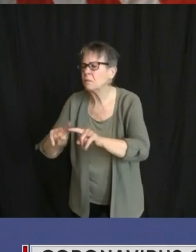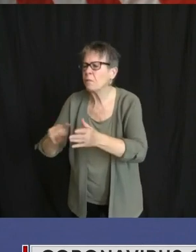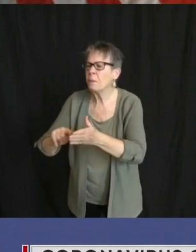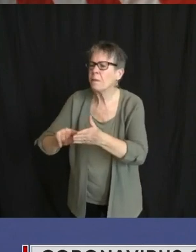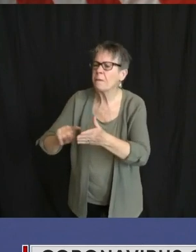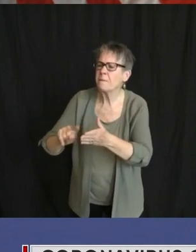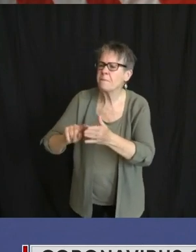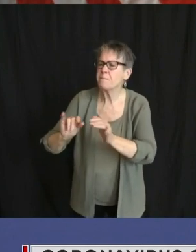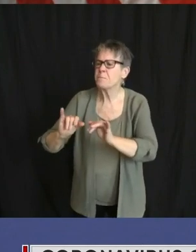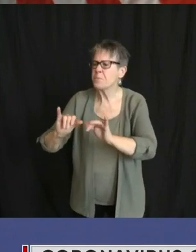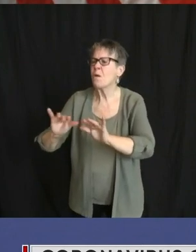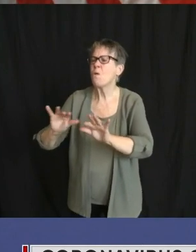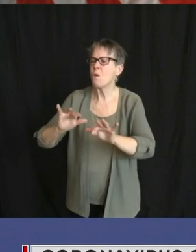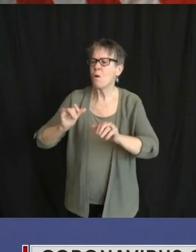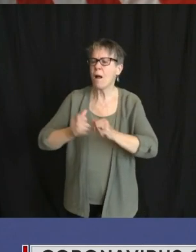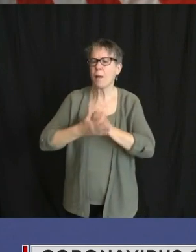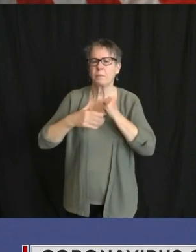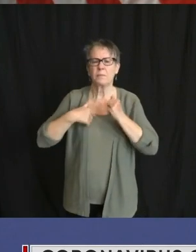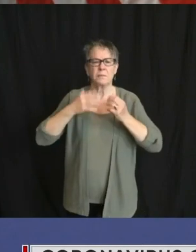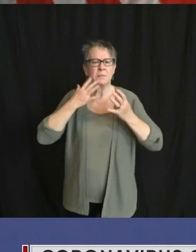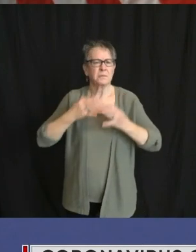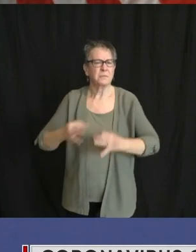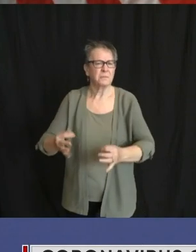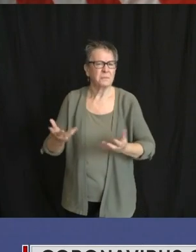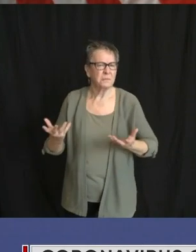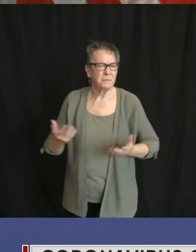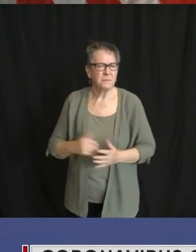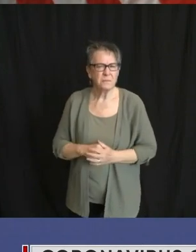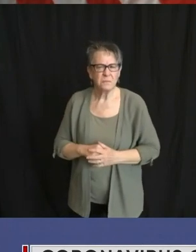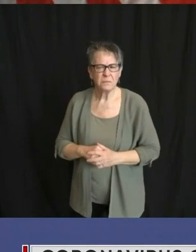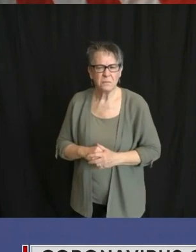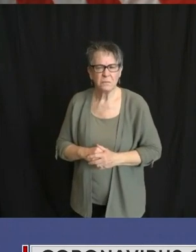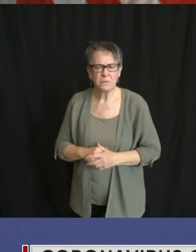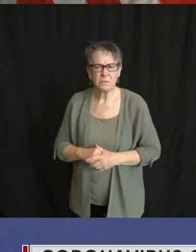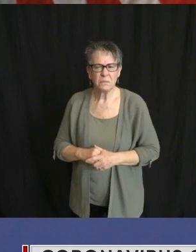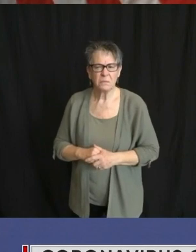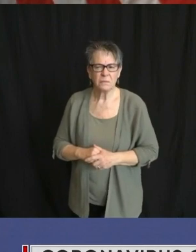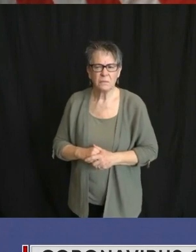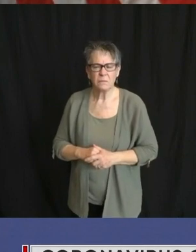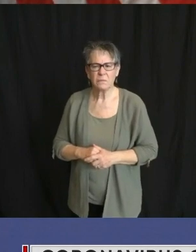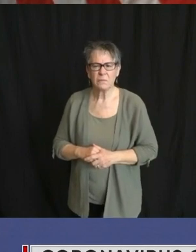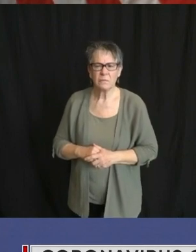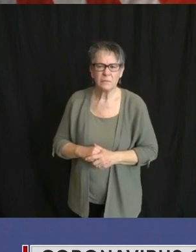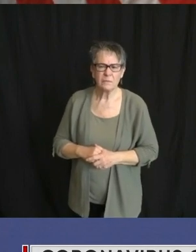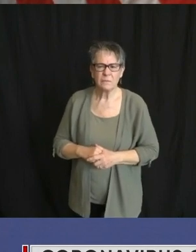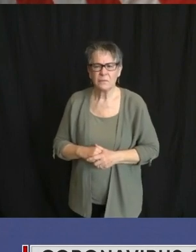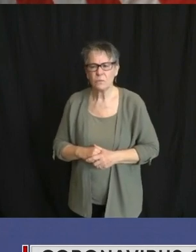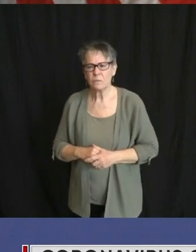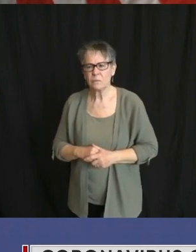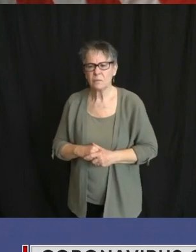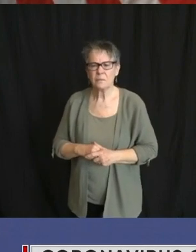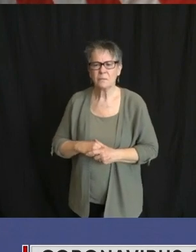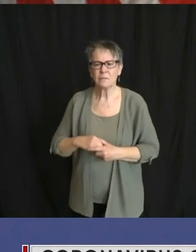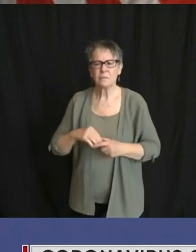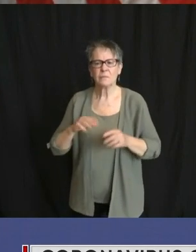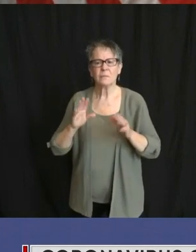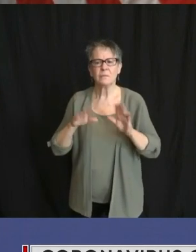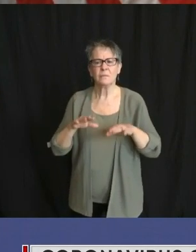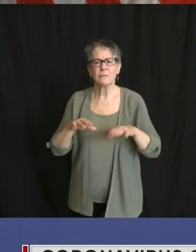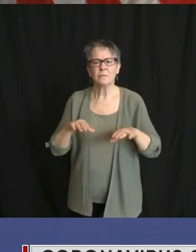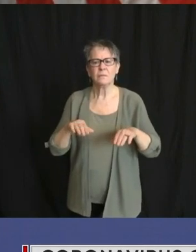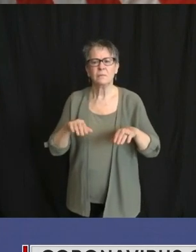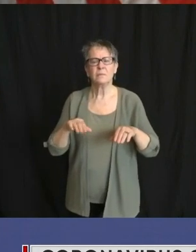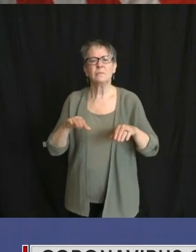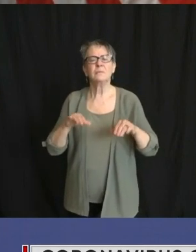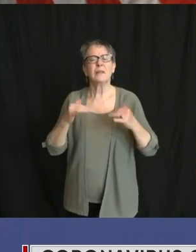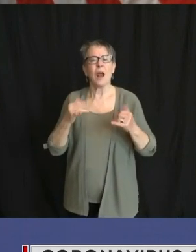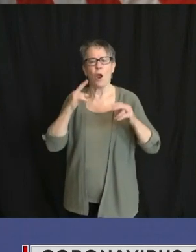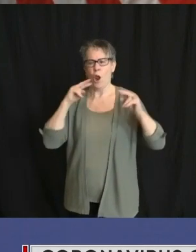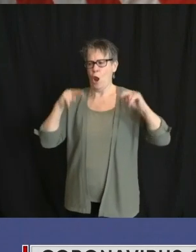SENSE OF IT IN A NONMEDICAL